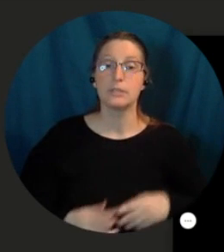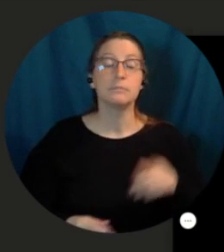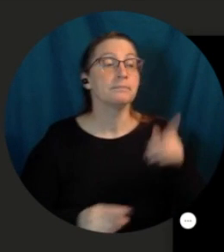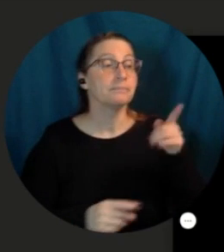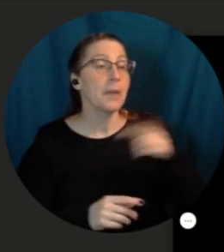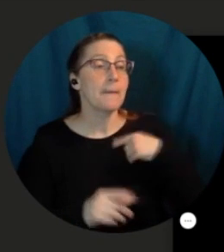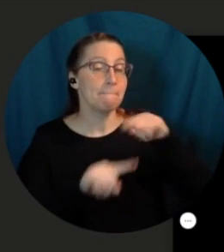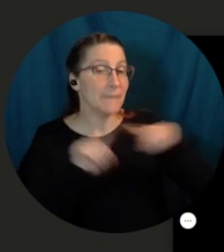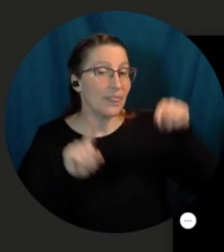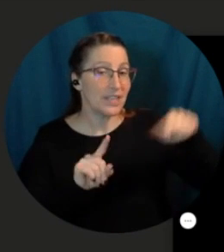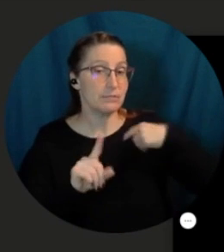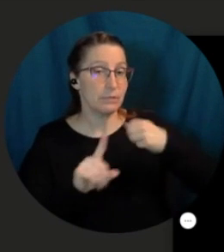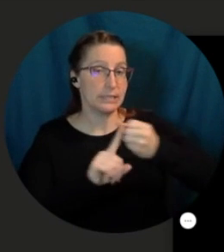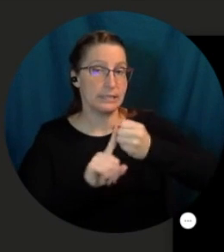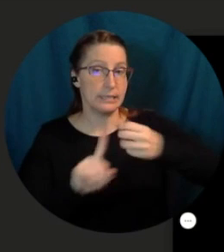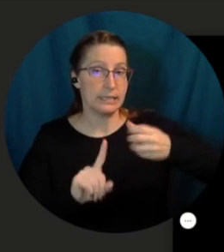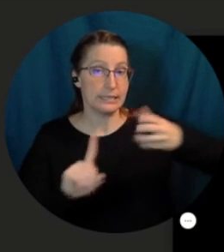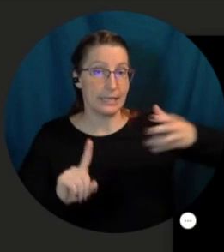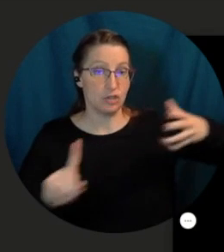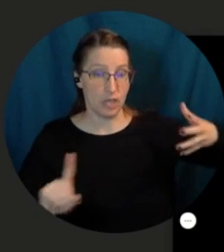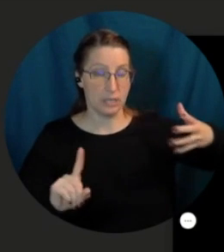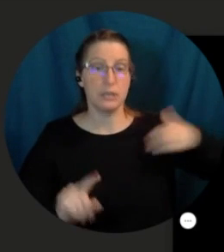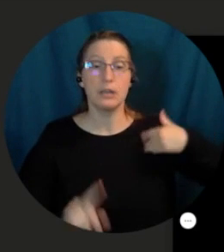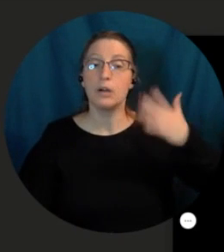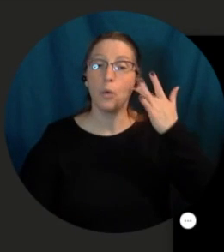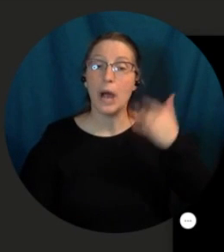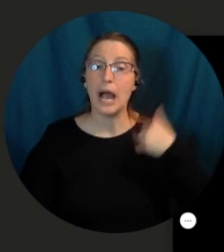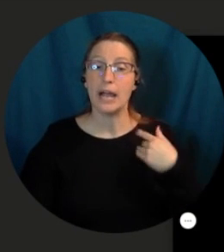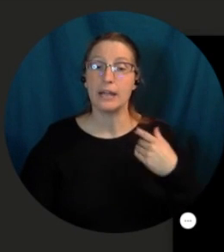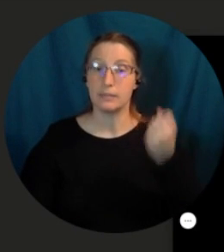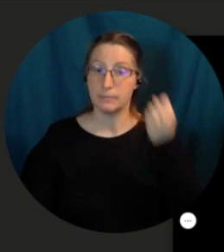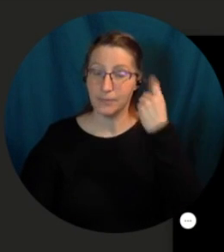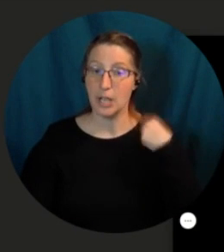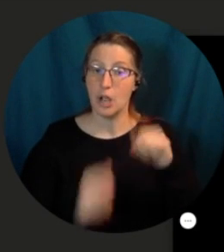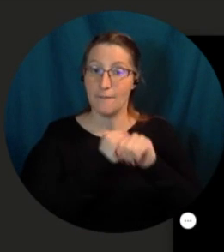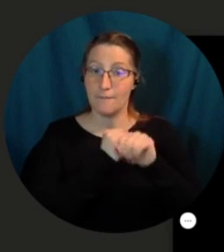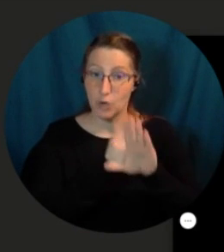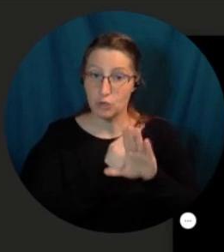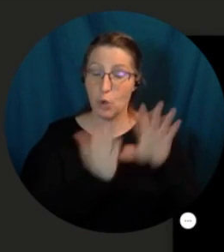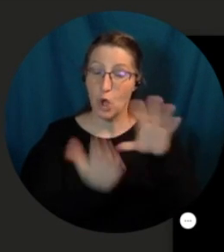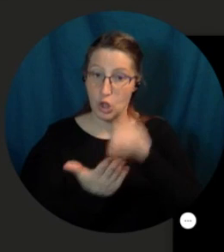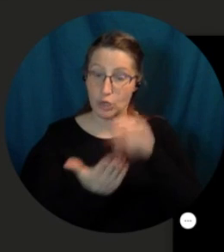when we realized that because virtual learning was challenging, and our student experiences high levels